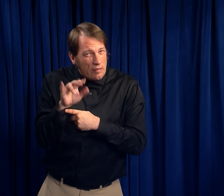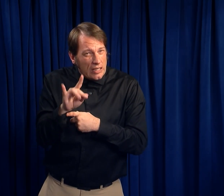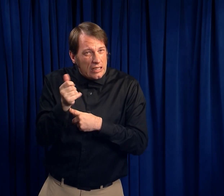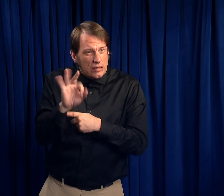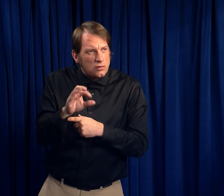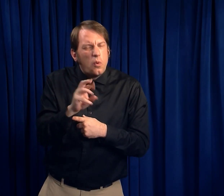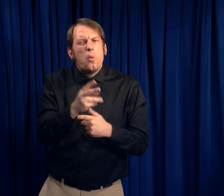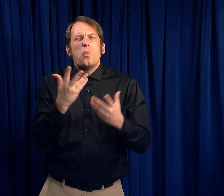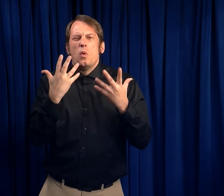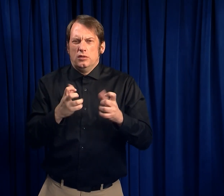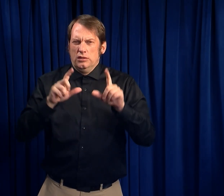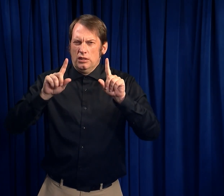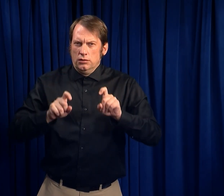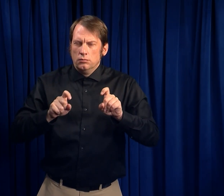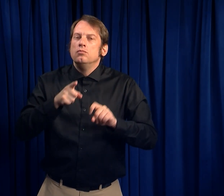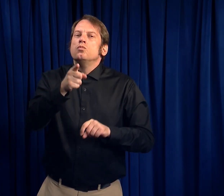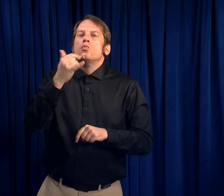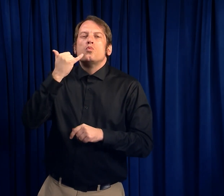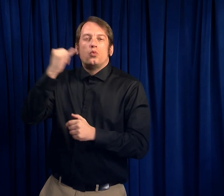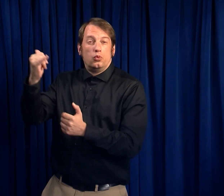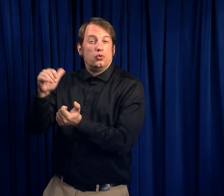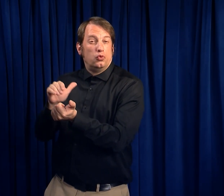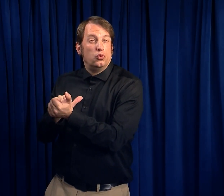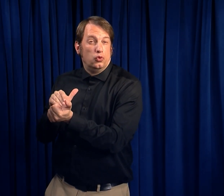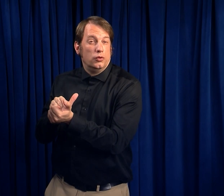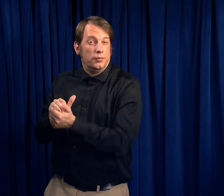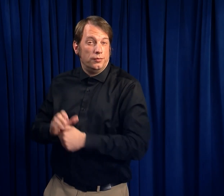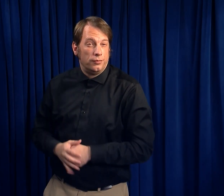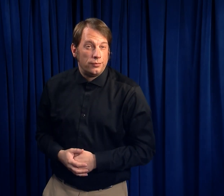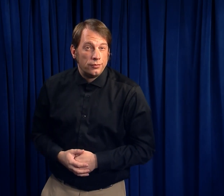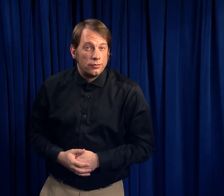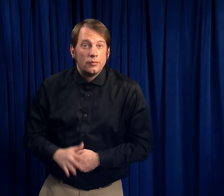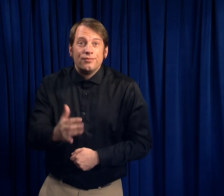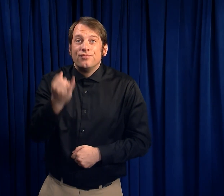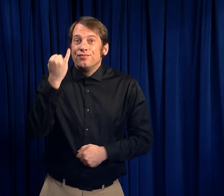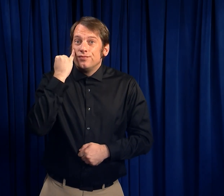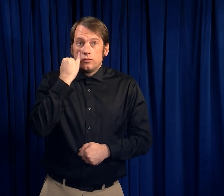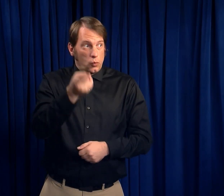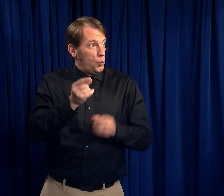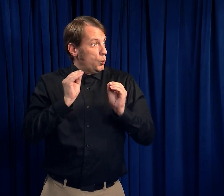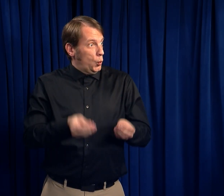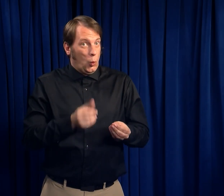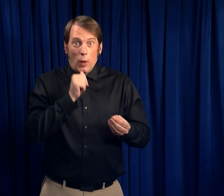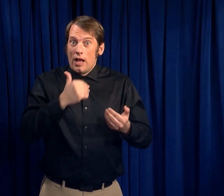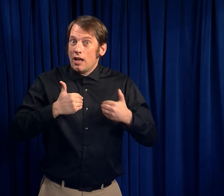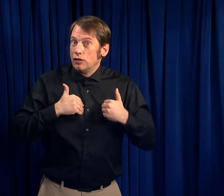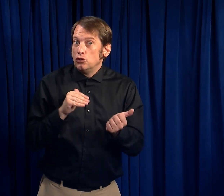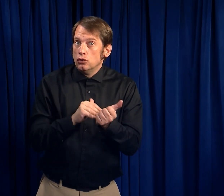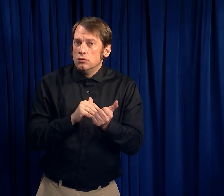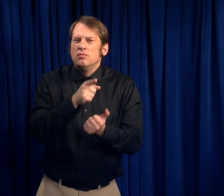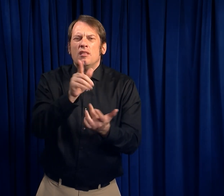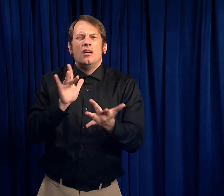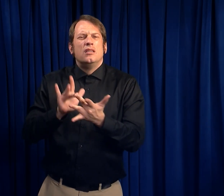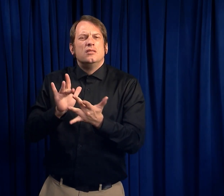think that you may have COVID-19, or want to get tested. If you don't have a doctor,